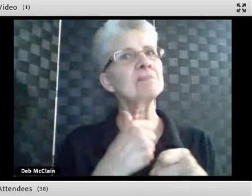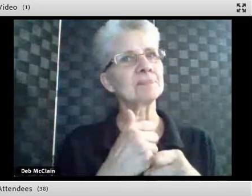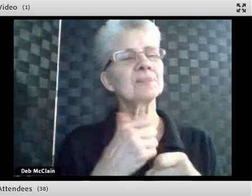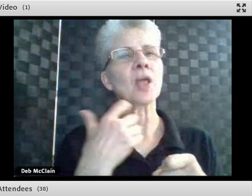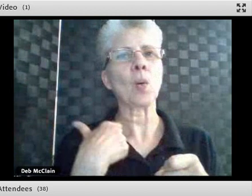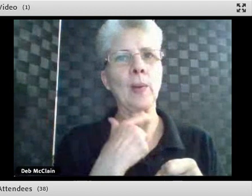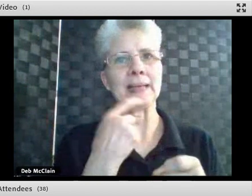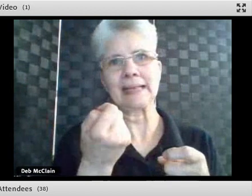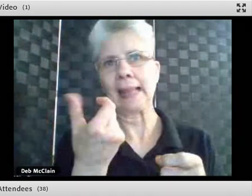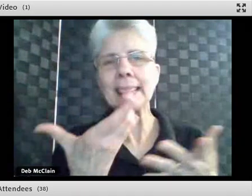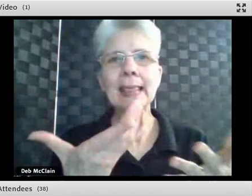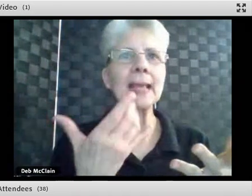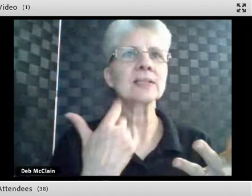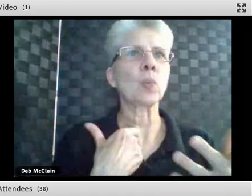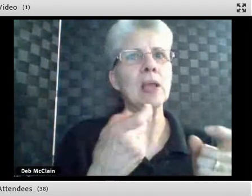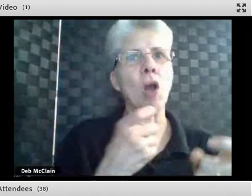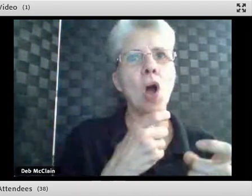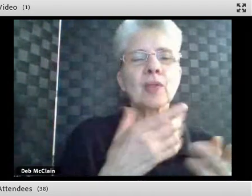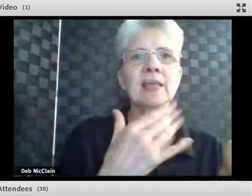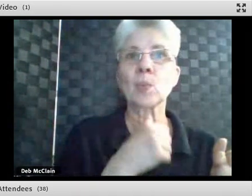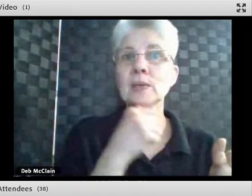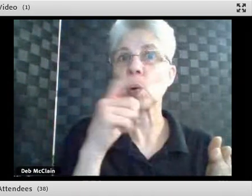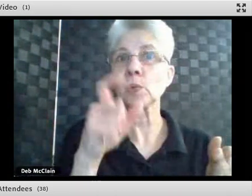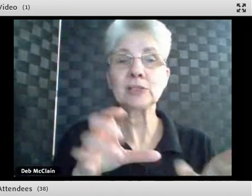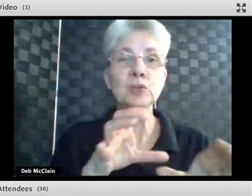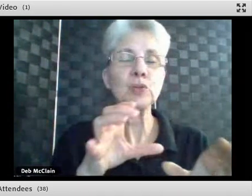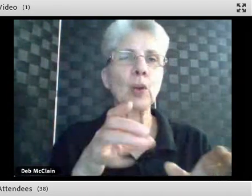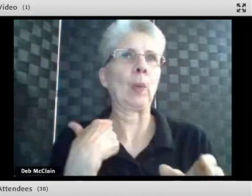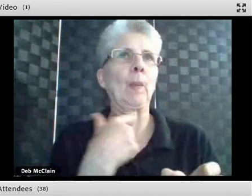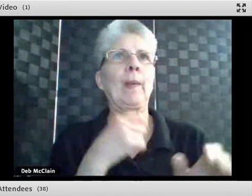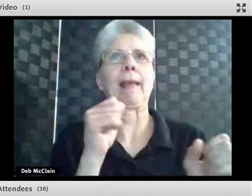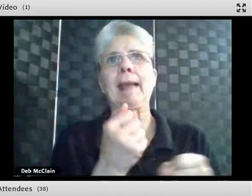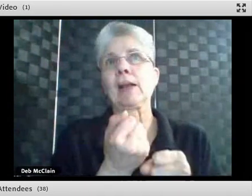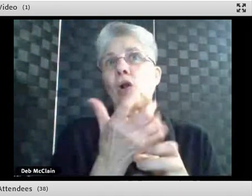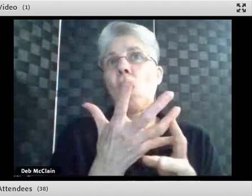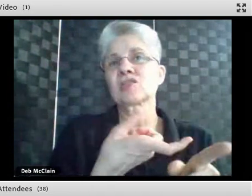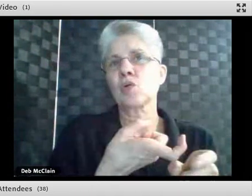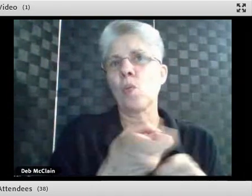We delete things. We alter things that we don't need to do. We can cause corruption of files